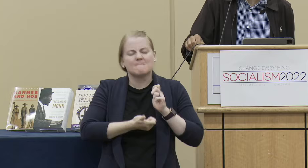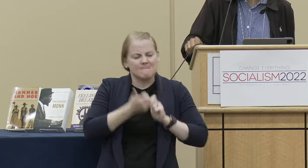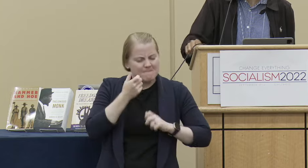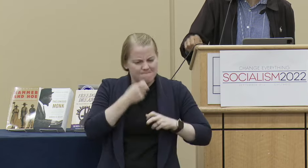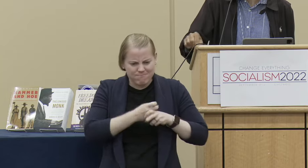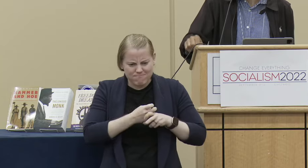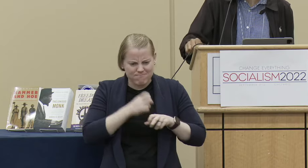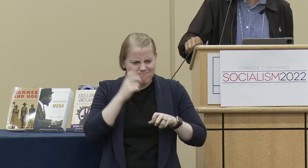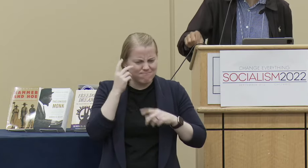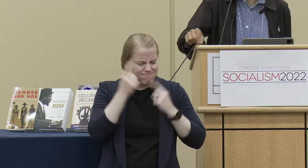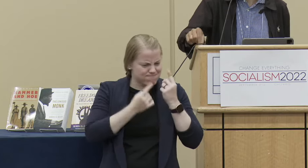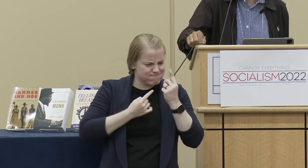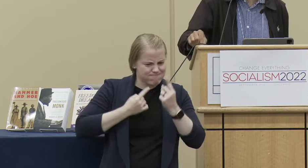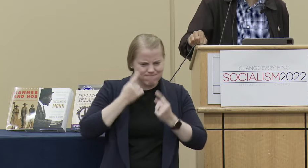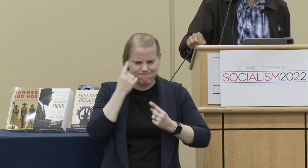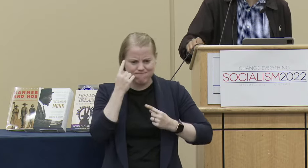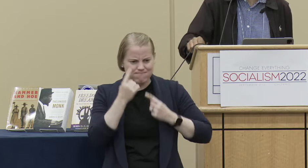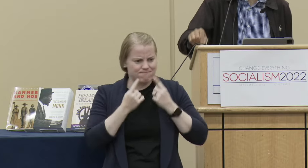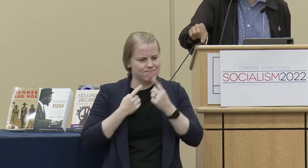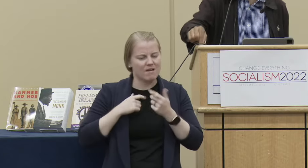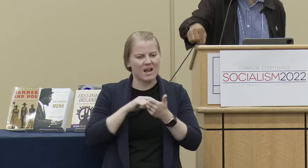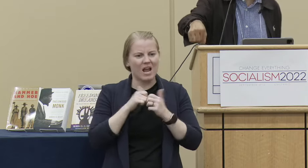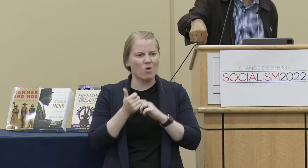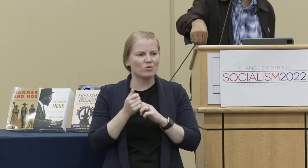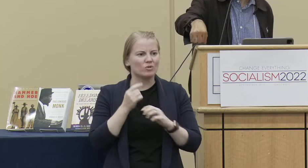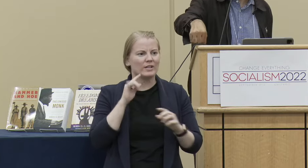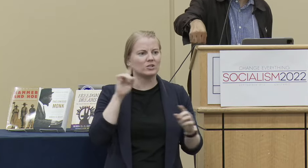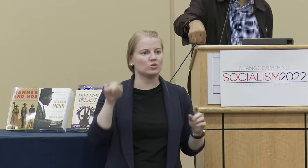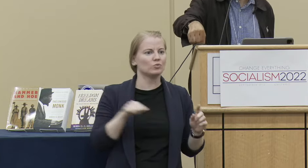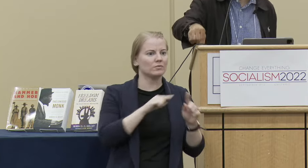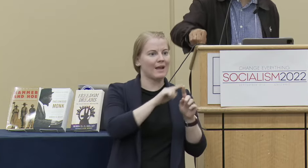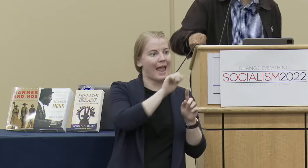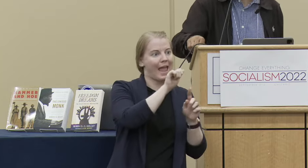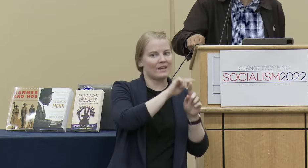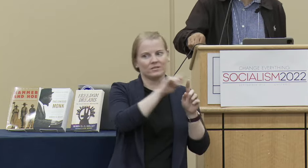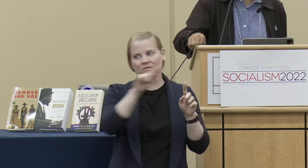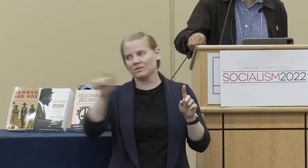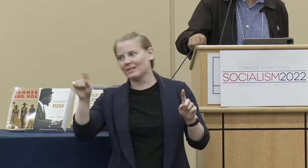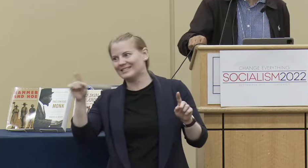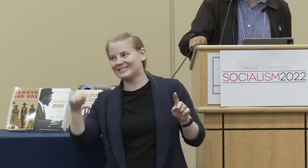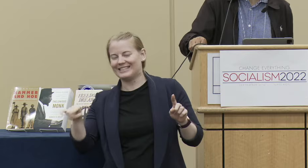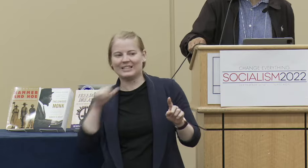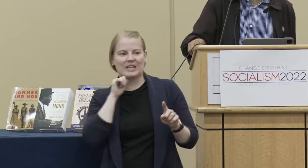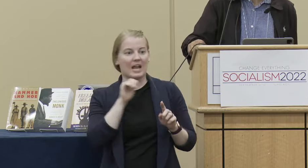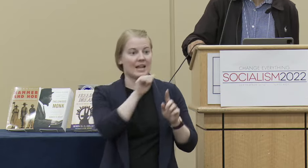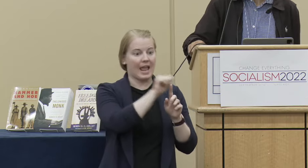often the ones thinking hardest about how to get from point A